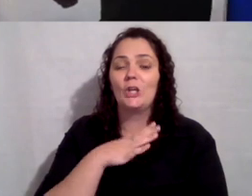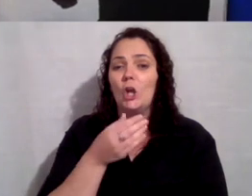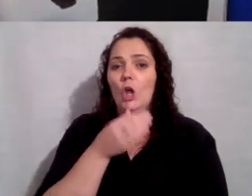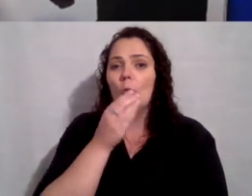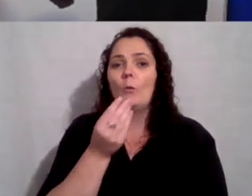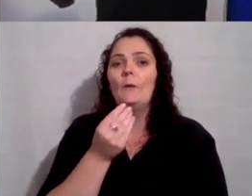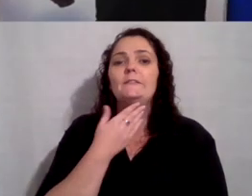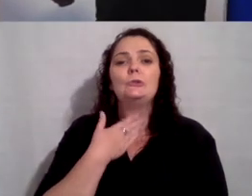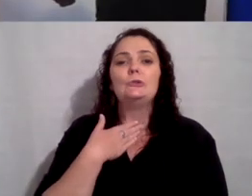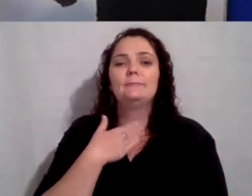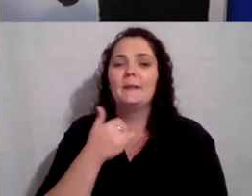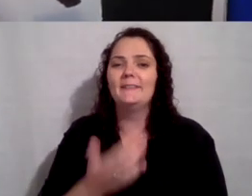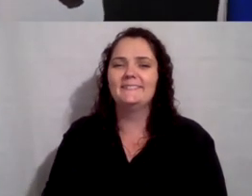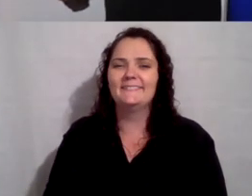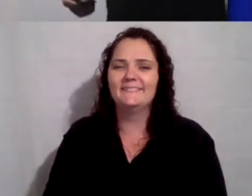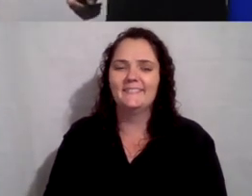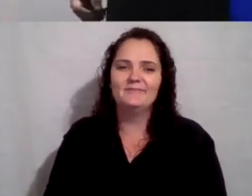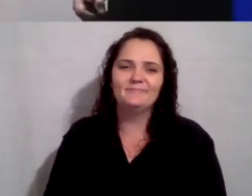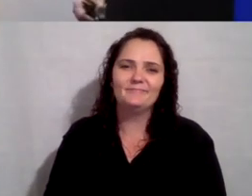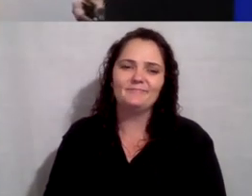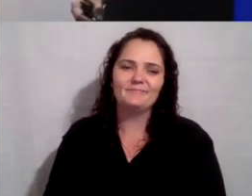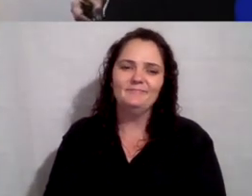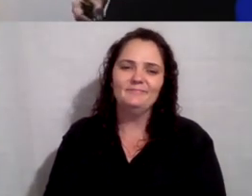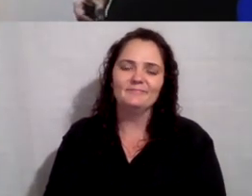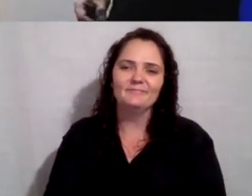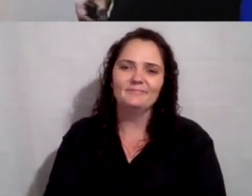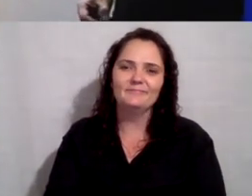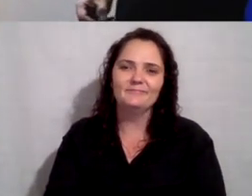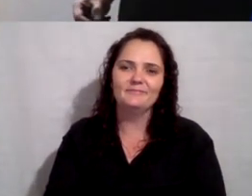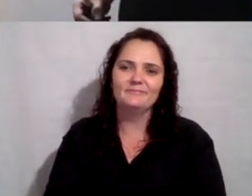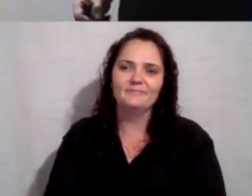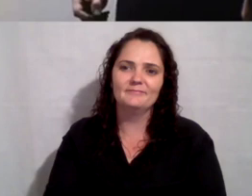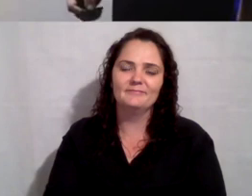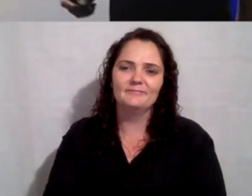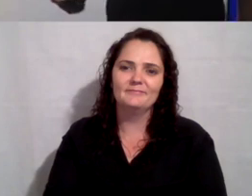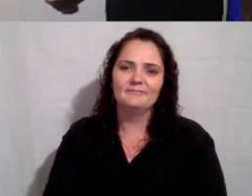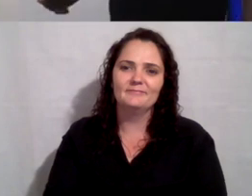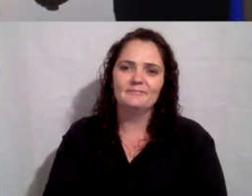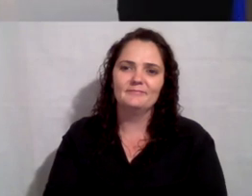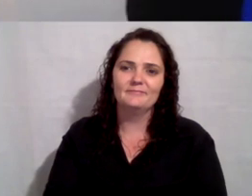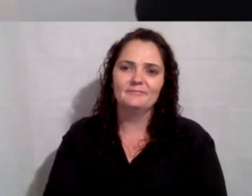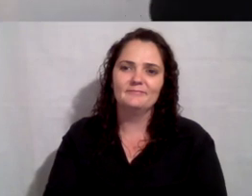need to Okay then what you're going to do next